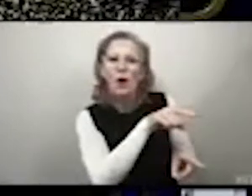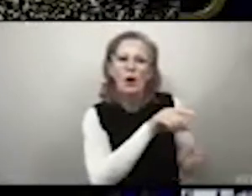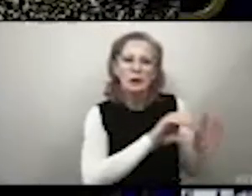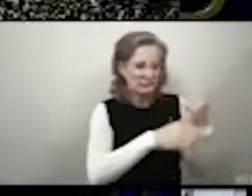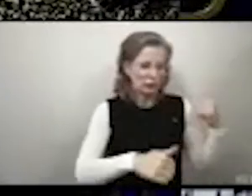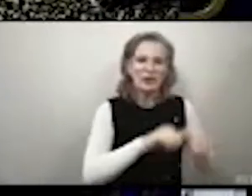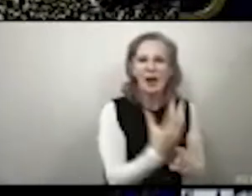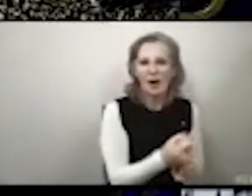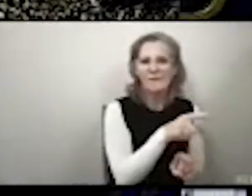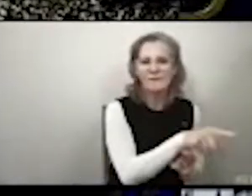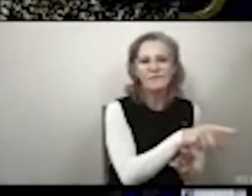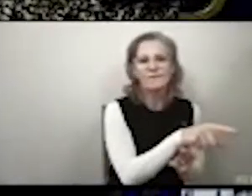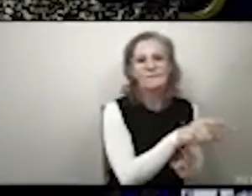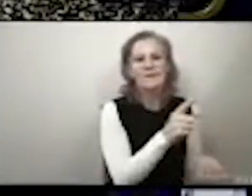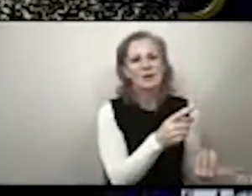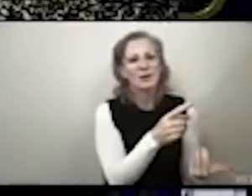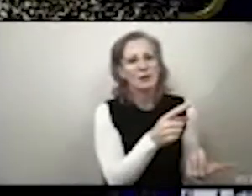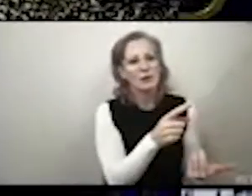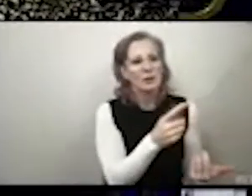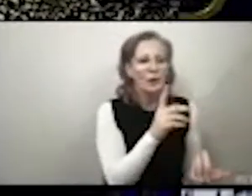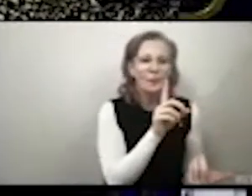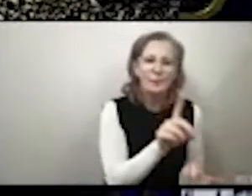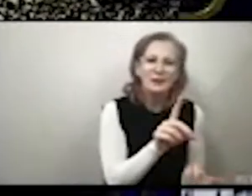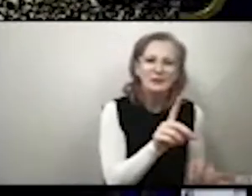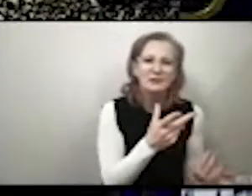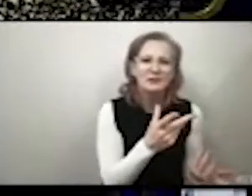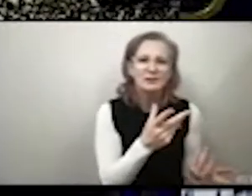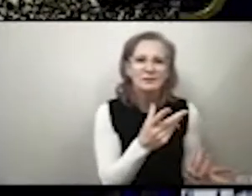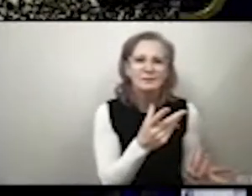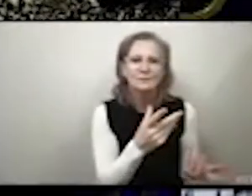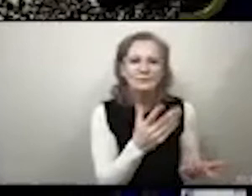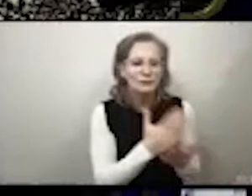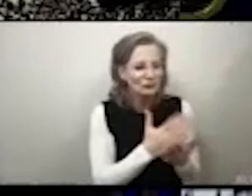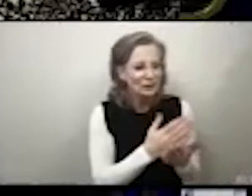in some gritty scientific thinking. Is that something that as a former